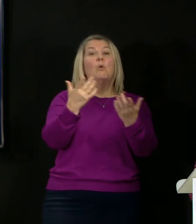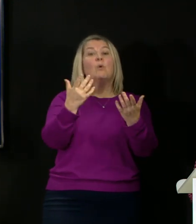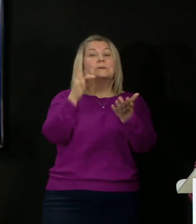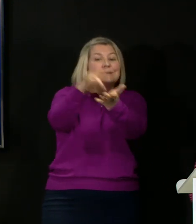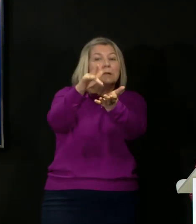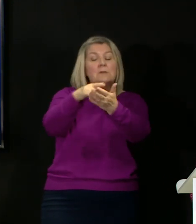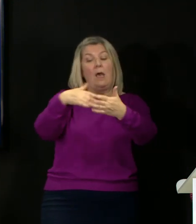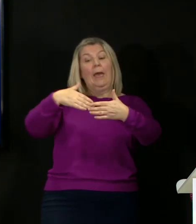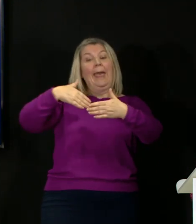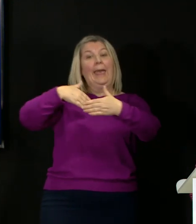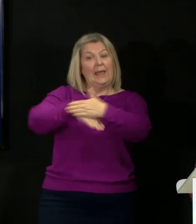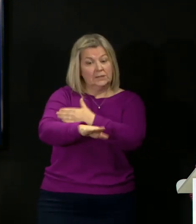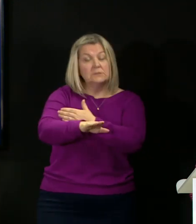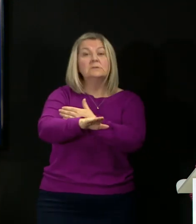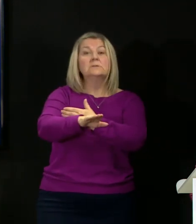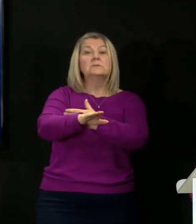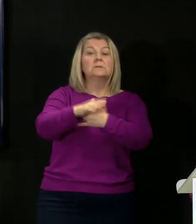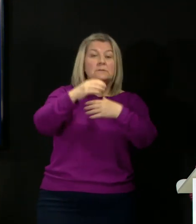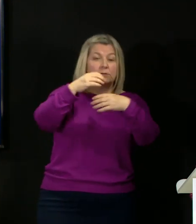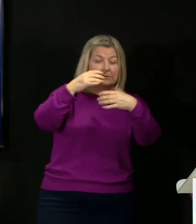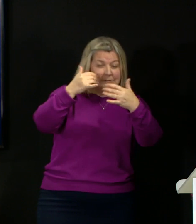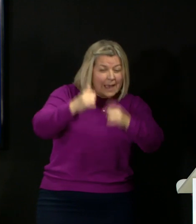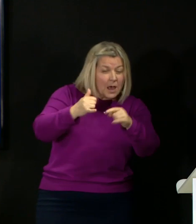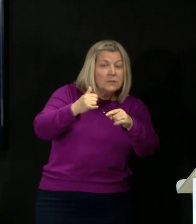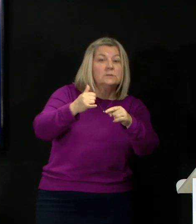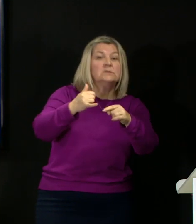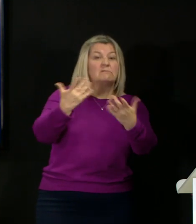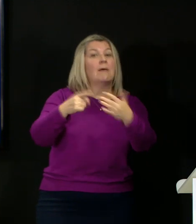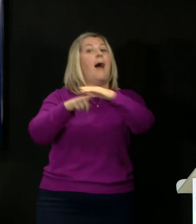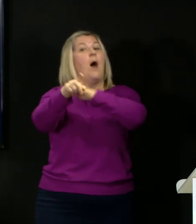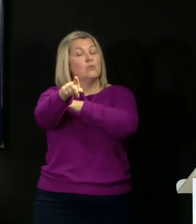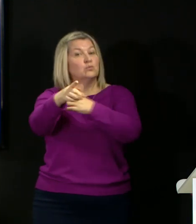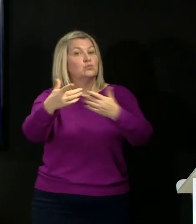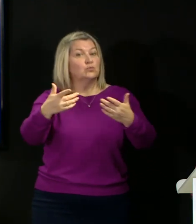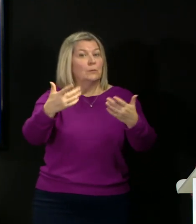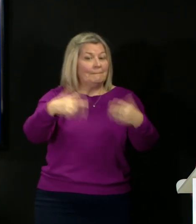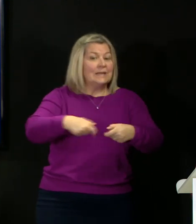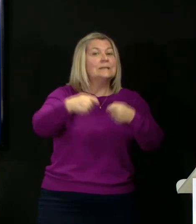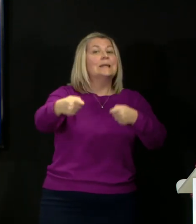mobile testing units, that of course has also been extended to individuals who are over